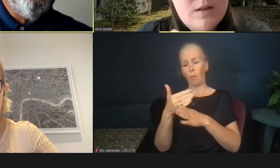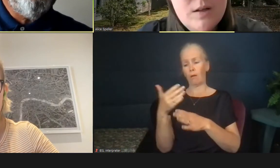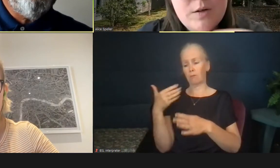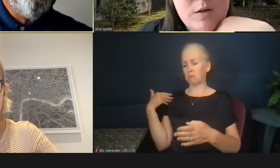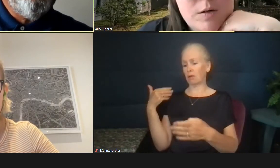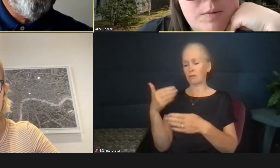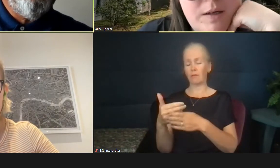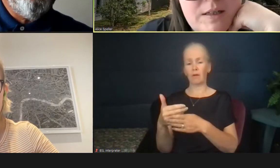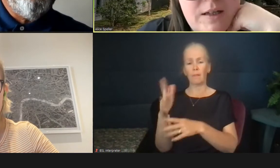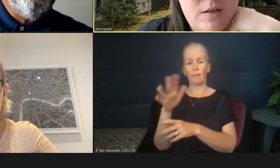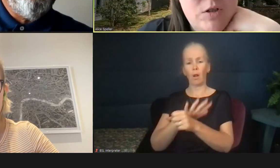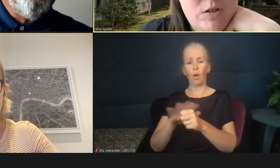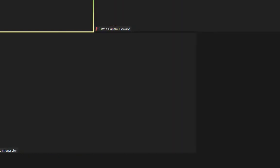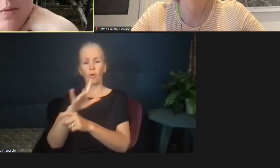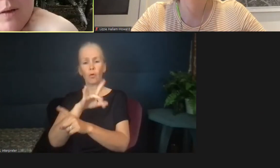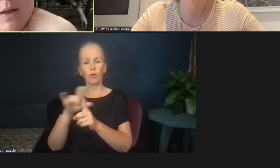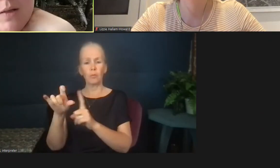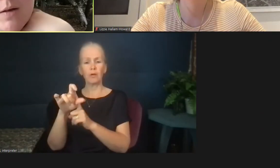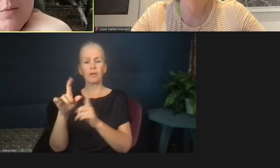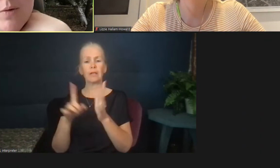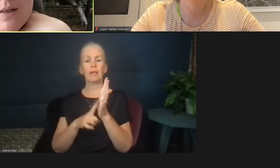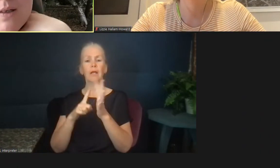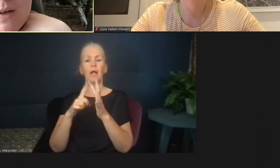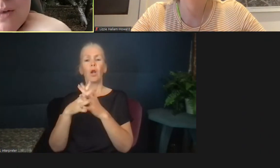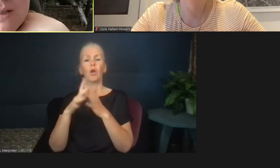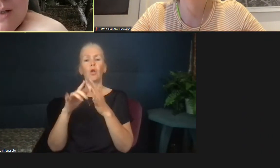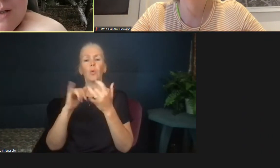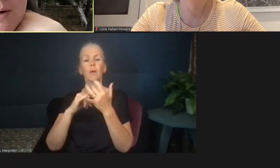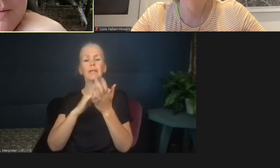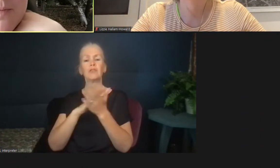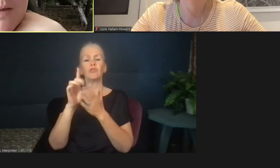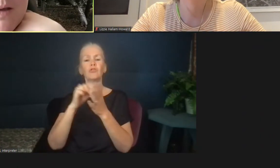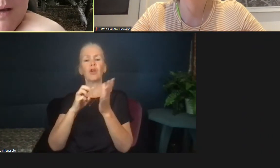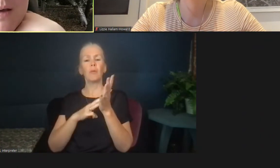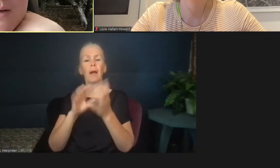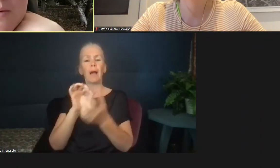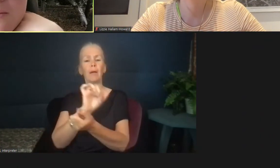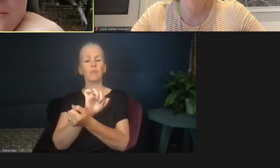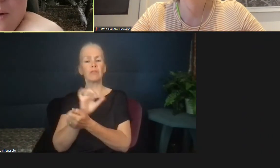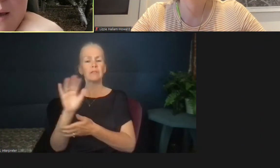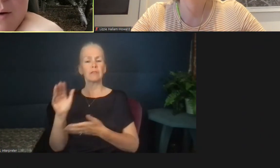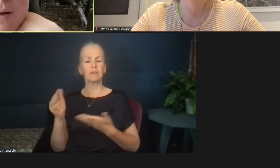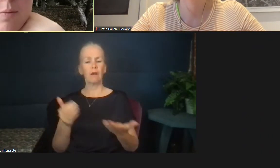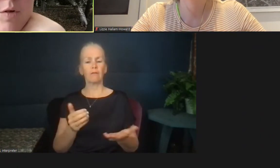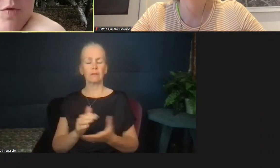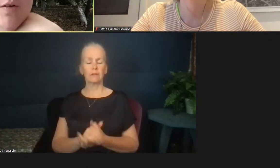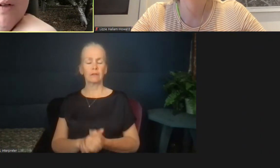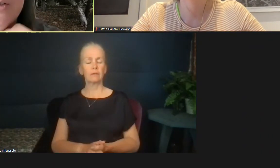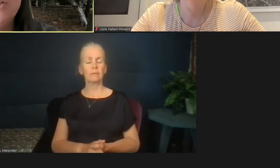the local community in Lewisham and within prison services as well. And we're now going to move on